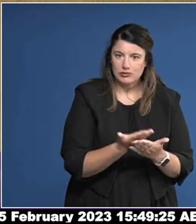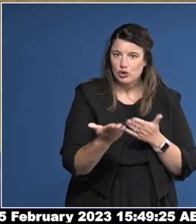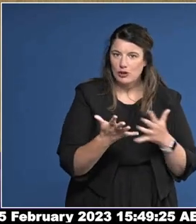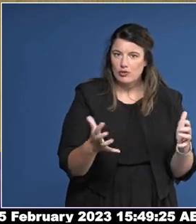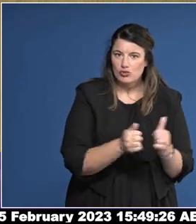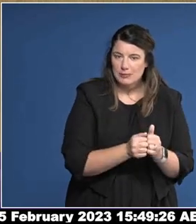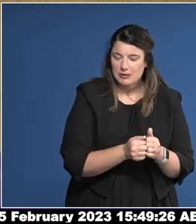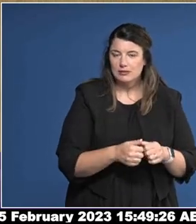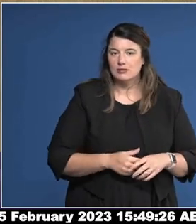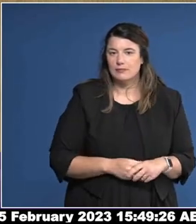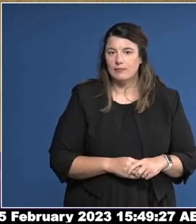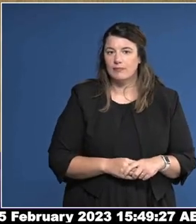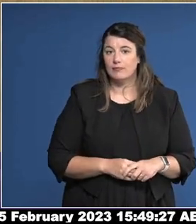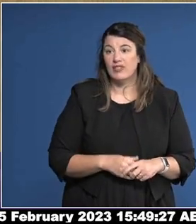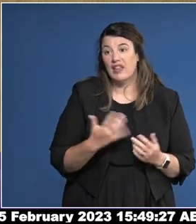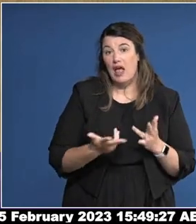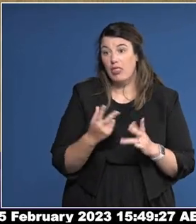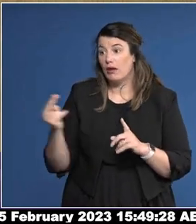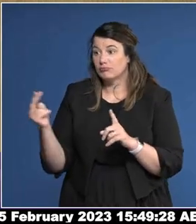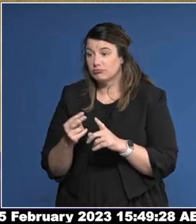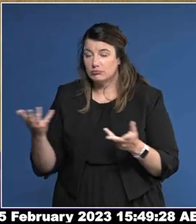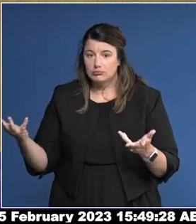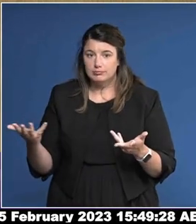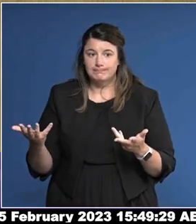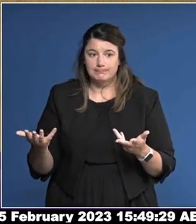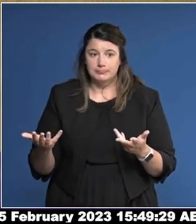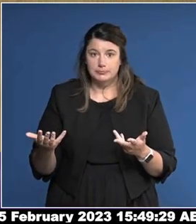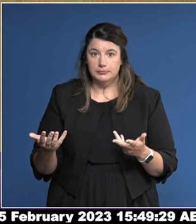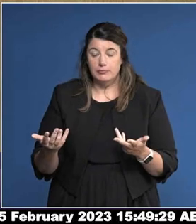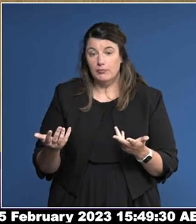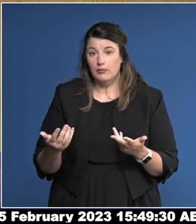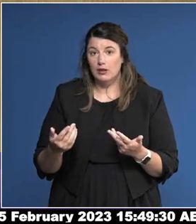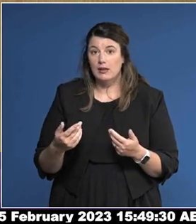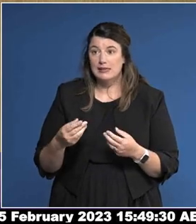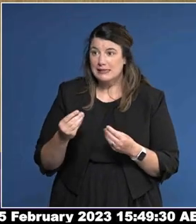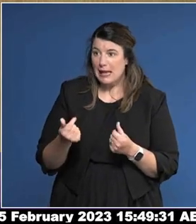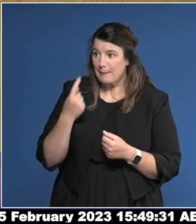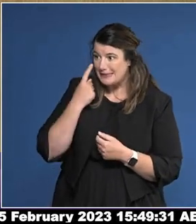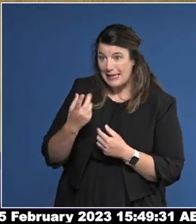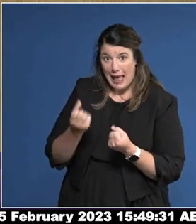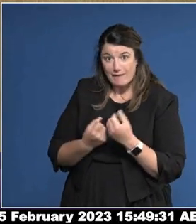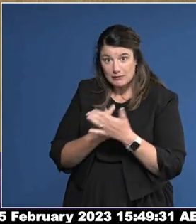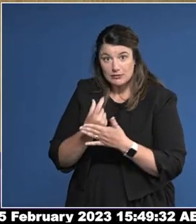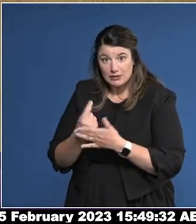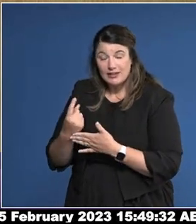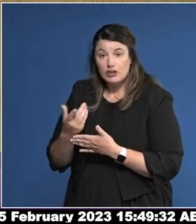And there may be on the other side, you know, great examples of practice where service agreements are down to that level.